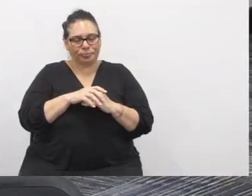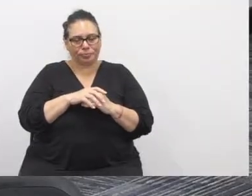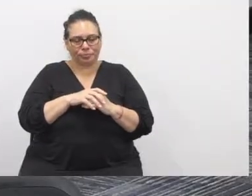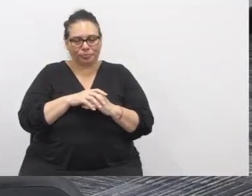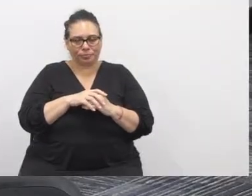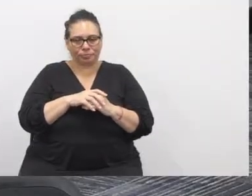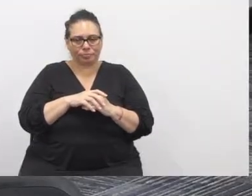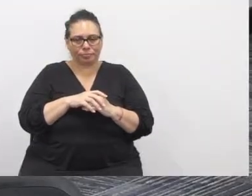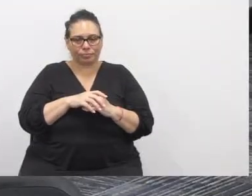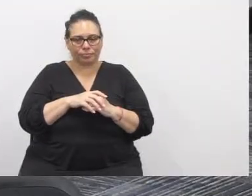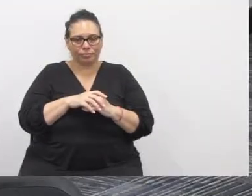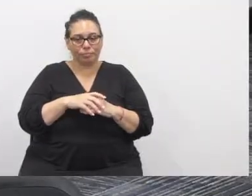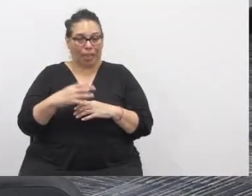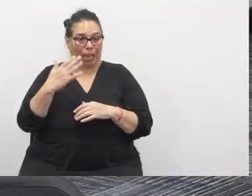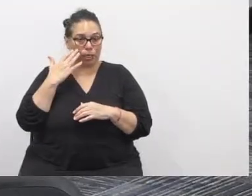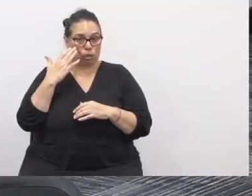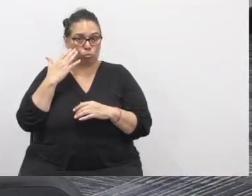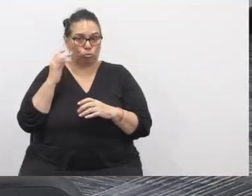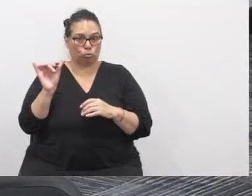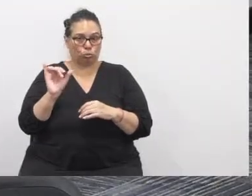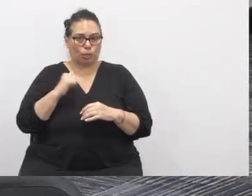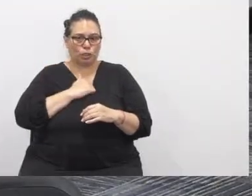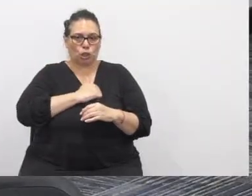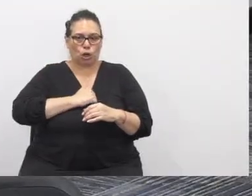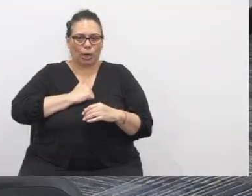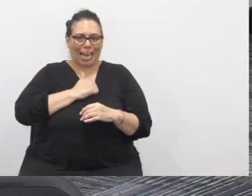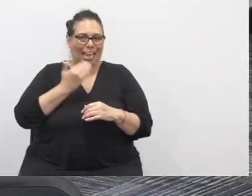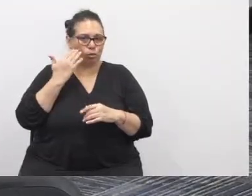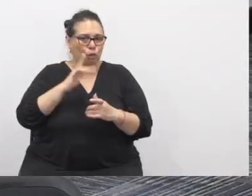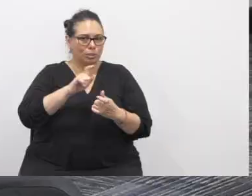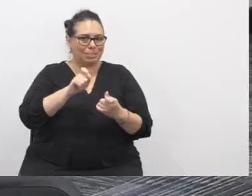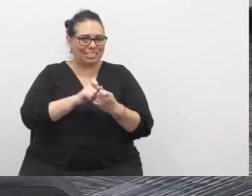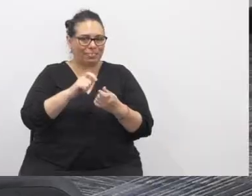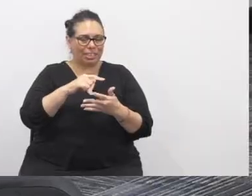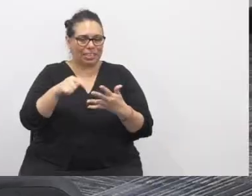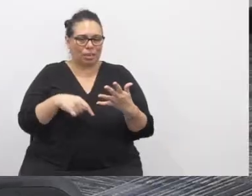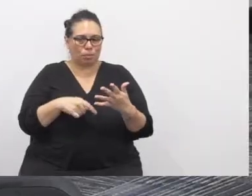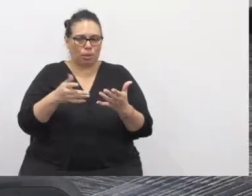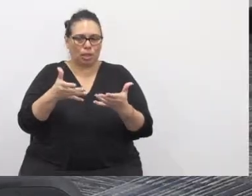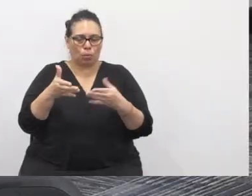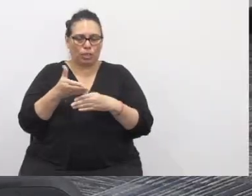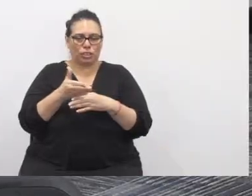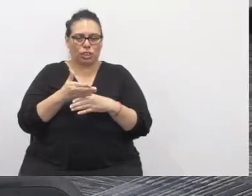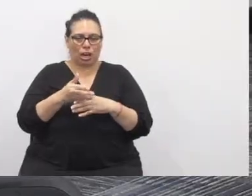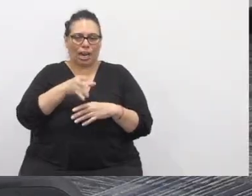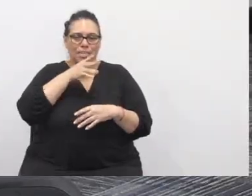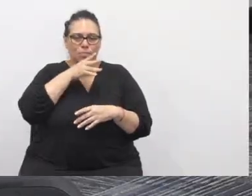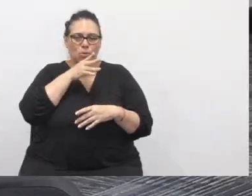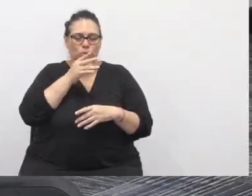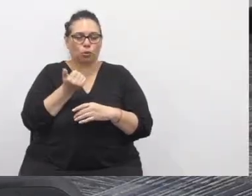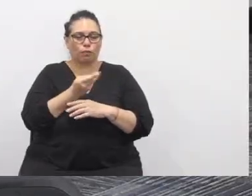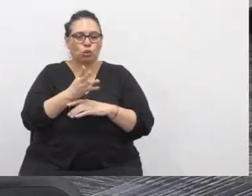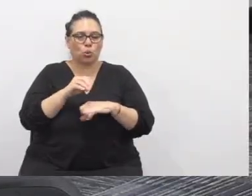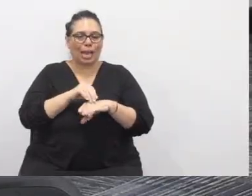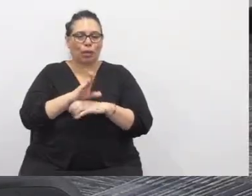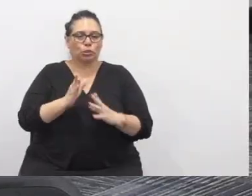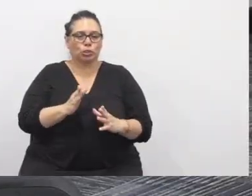I do know too, and I don't, I'm sorry I really don't know specific details, but I do wanna share, 'cause I actually spoke to a couple counselors this week about it.